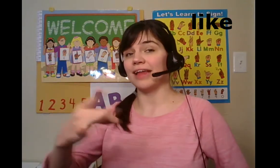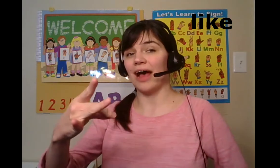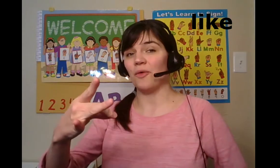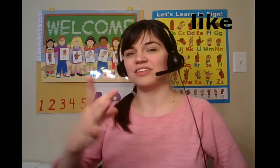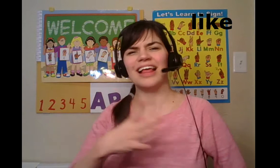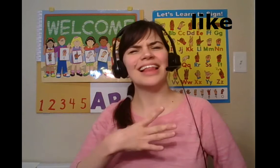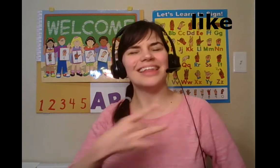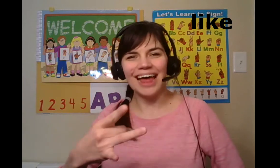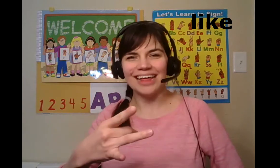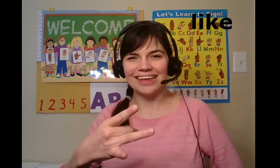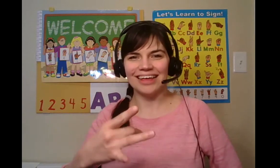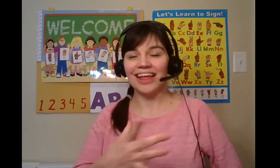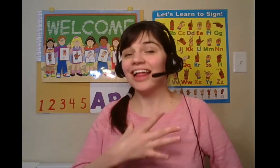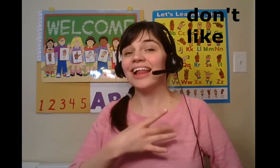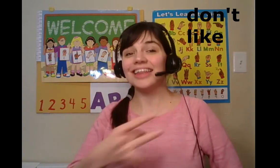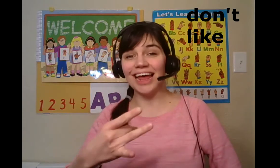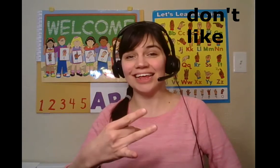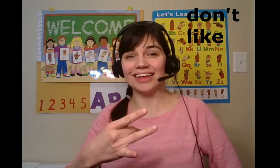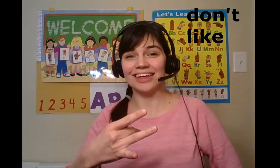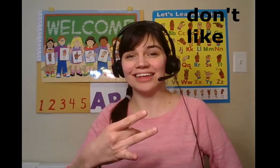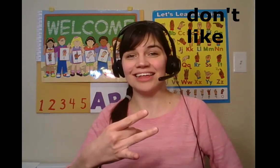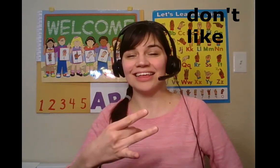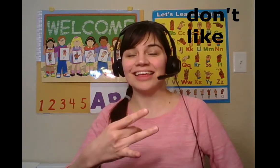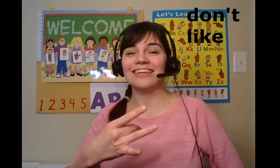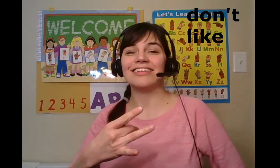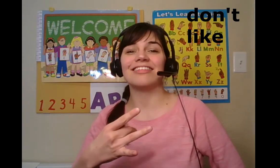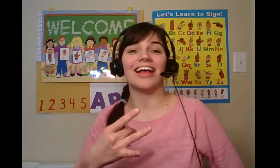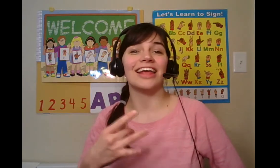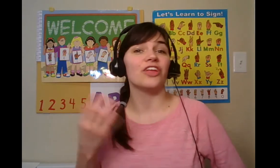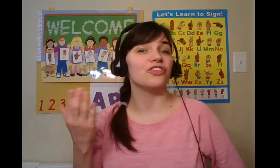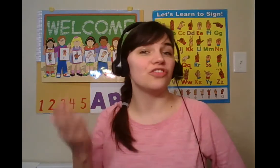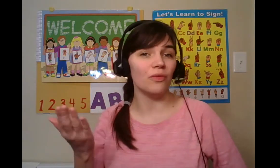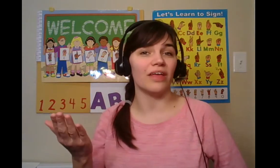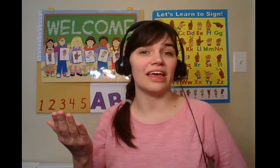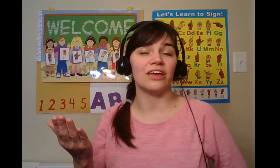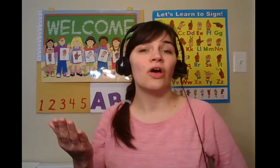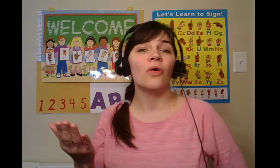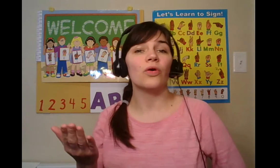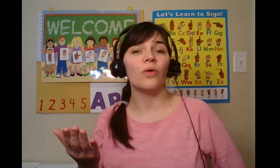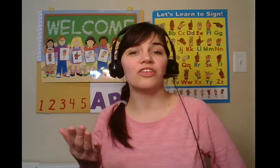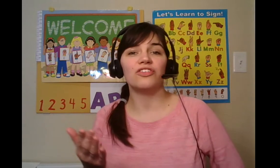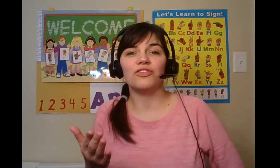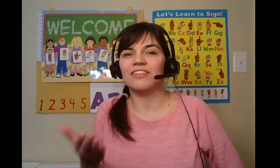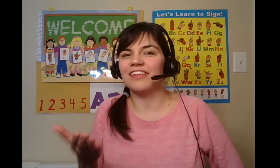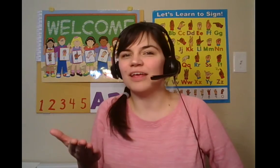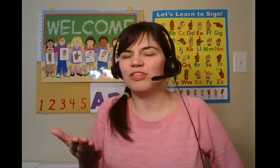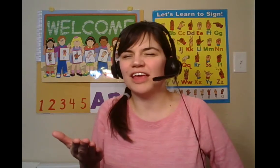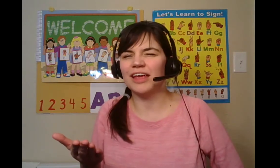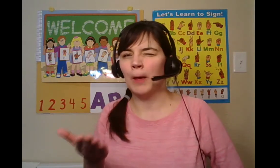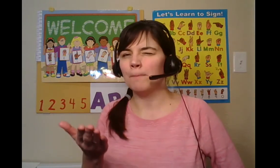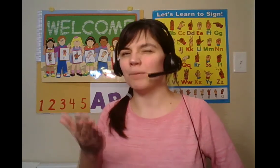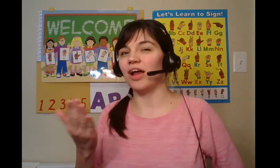it out: like. Like. To sign don't like, we're going to do the same thing but